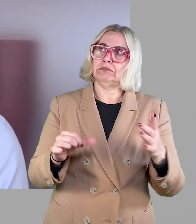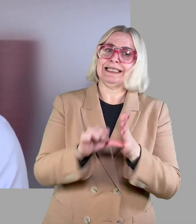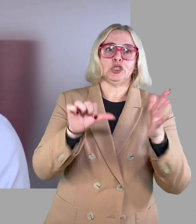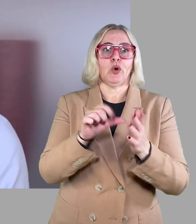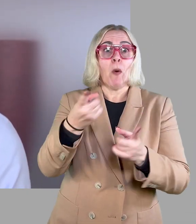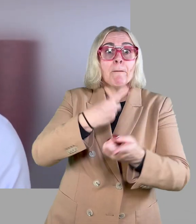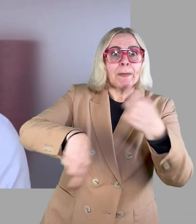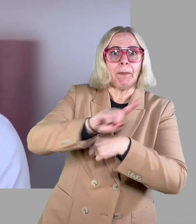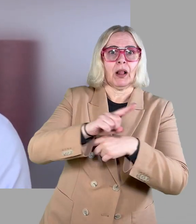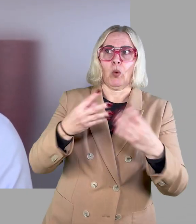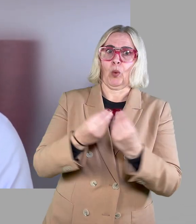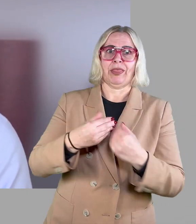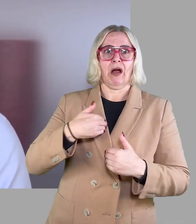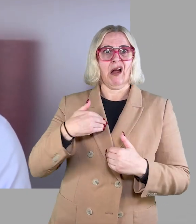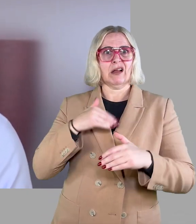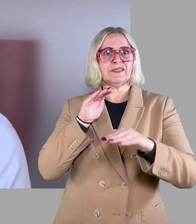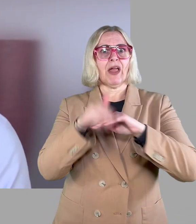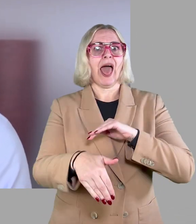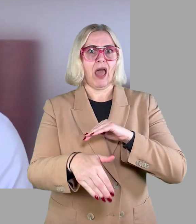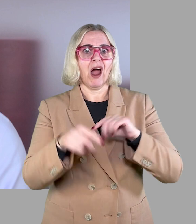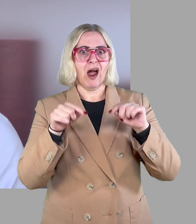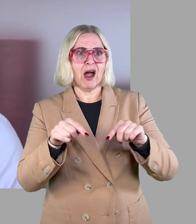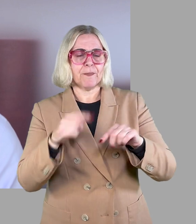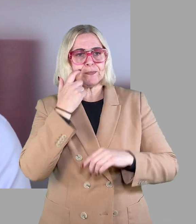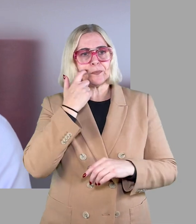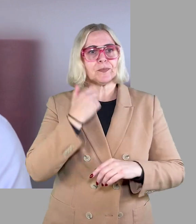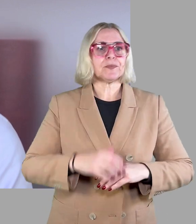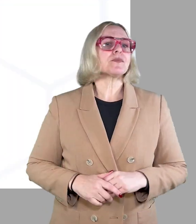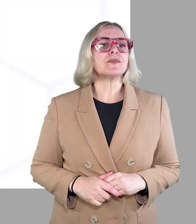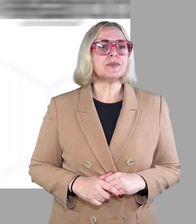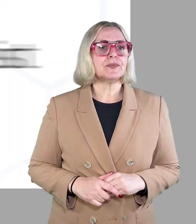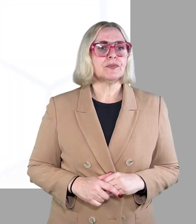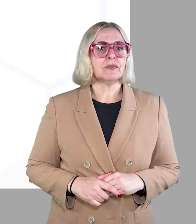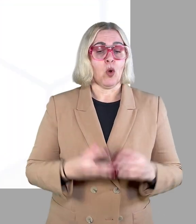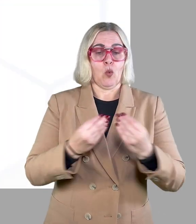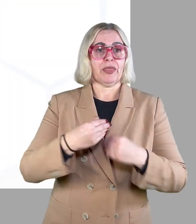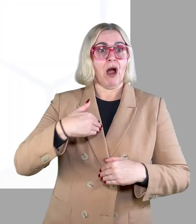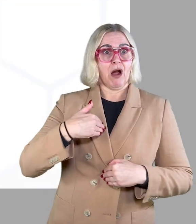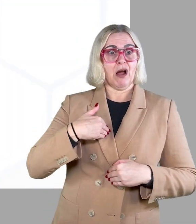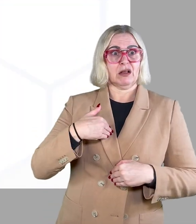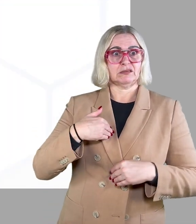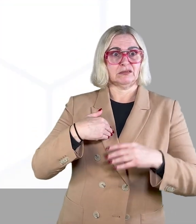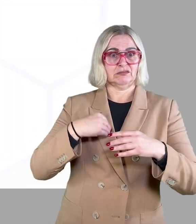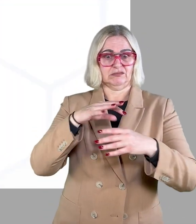important cardiovascular events in people living with heart failure. Despite this, major unmet needs